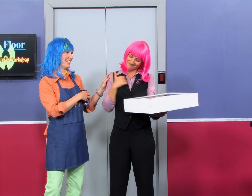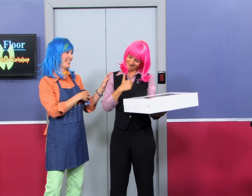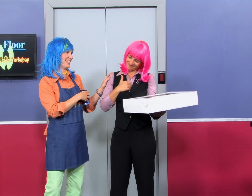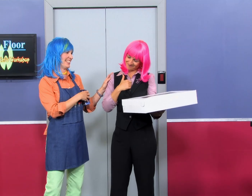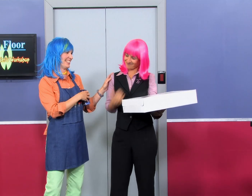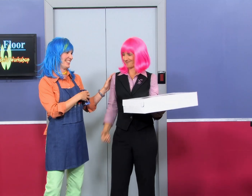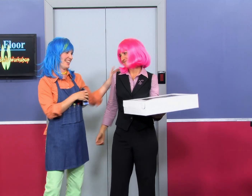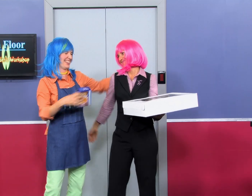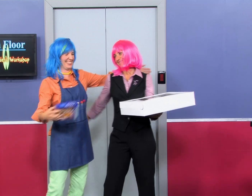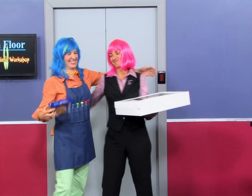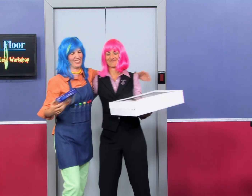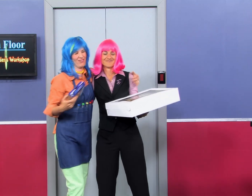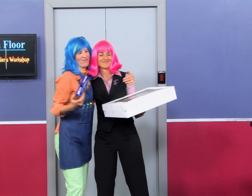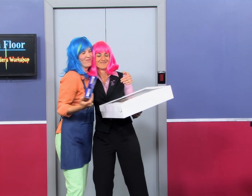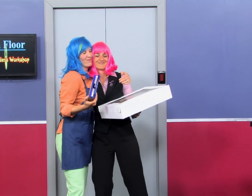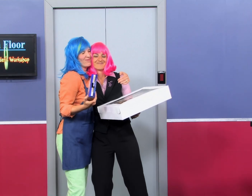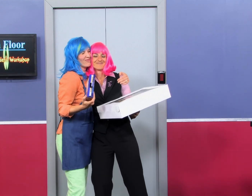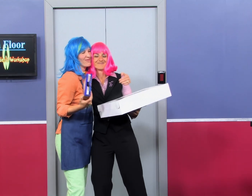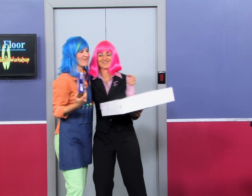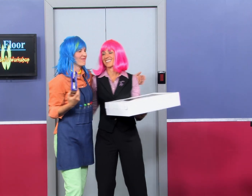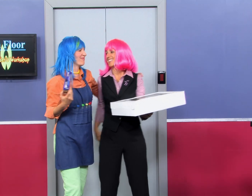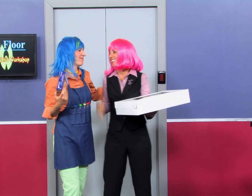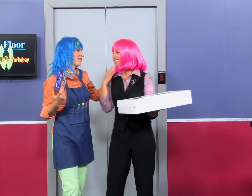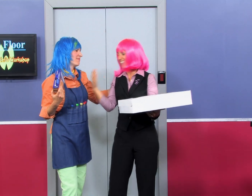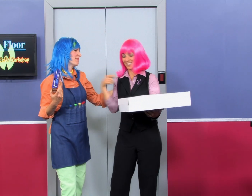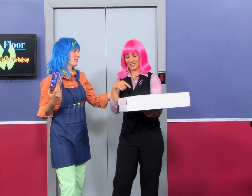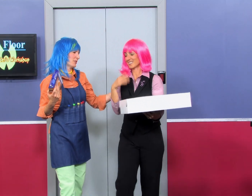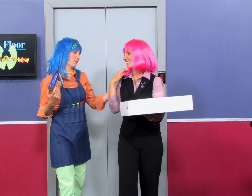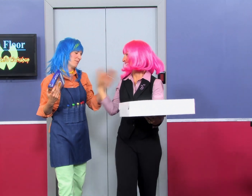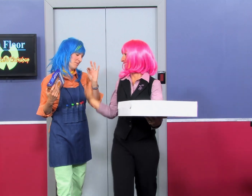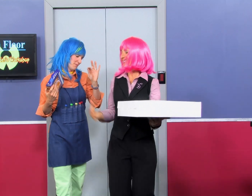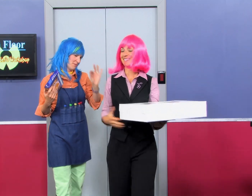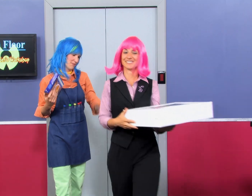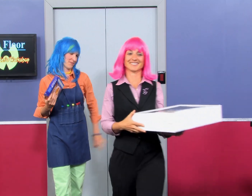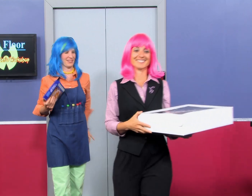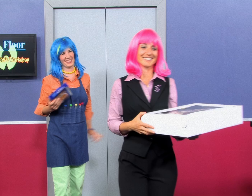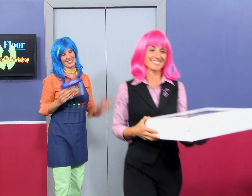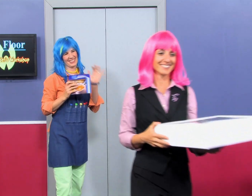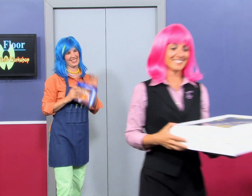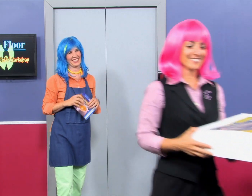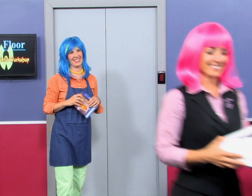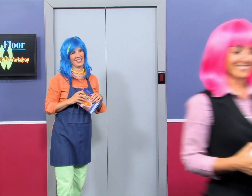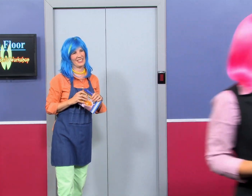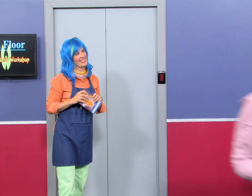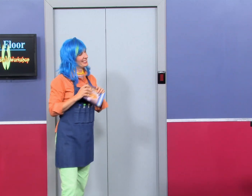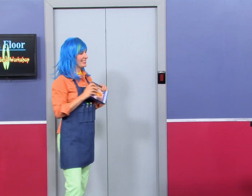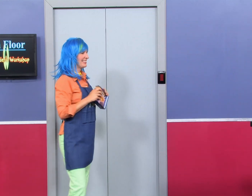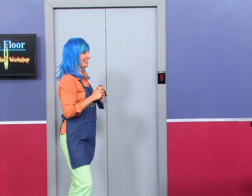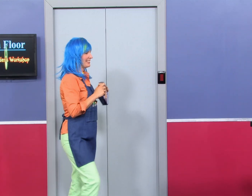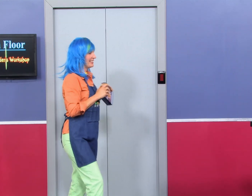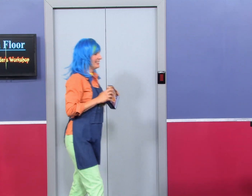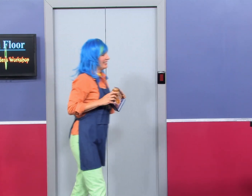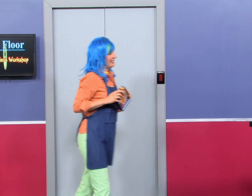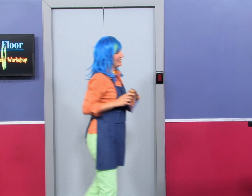ME, TOO. AWW. THANKS FOR THE CAKE. SURE